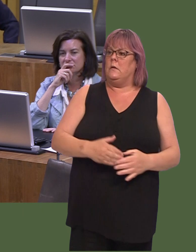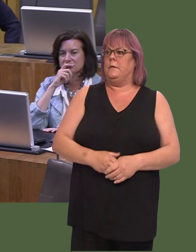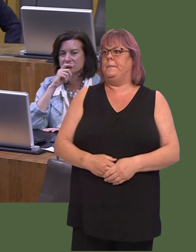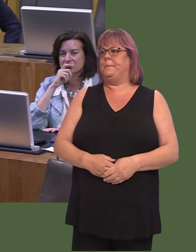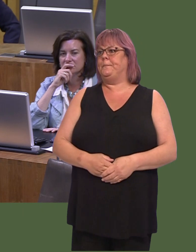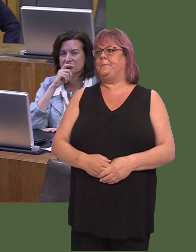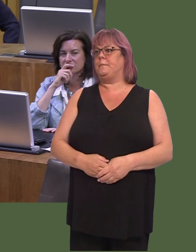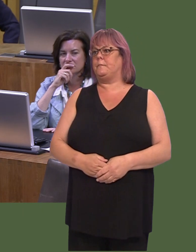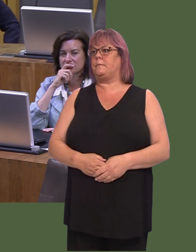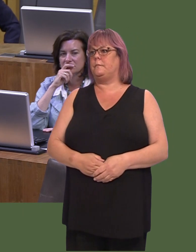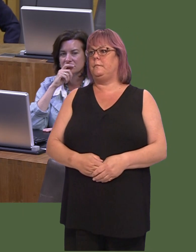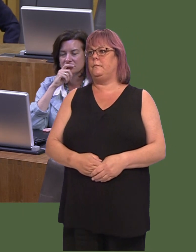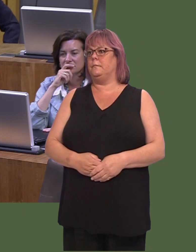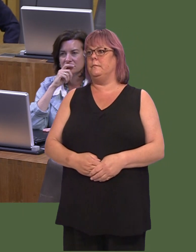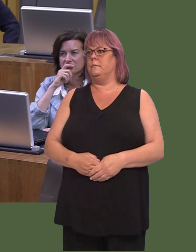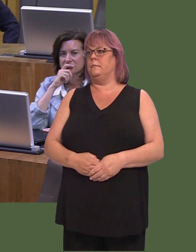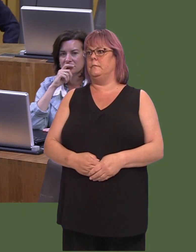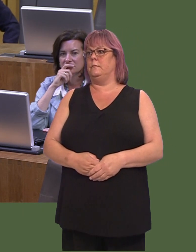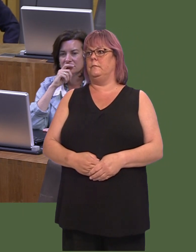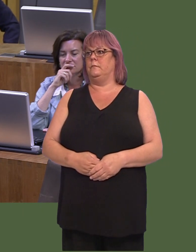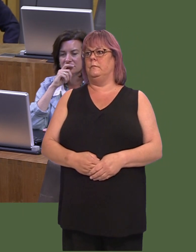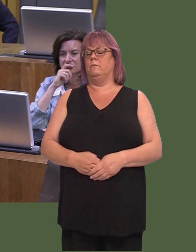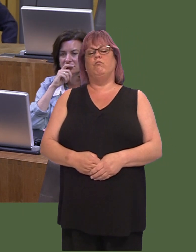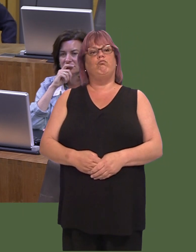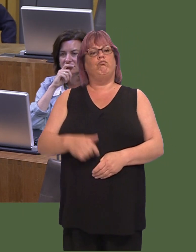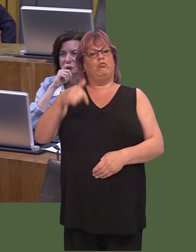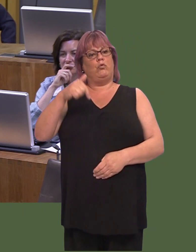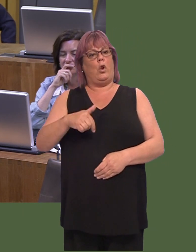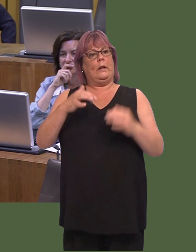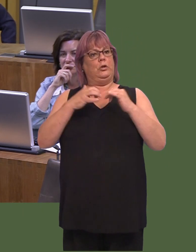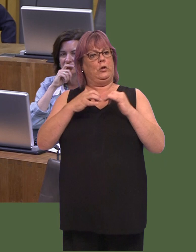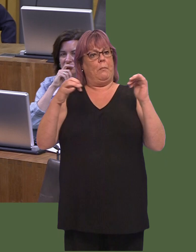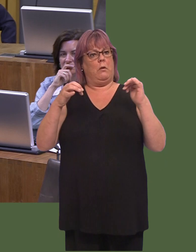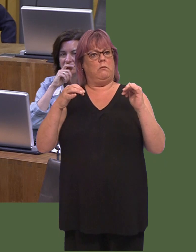I just remember one thing: we have, for the past eight years and more in this Chamber,